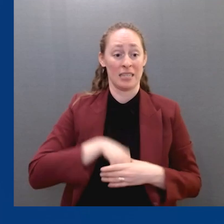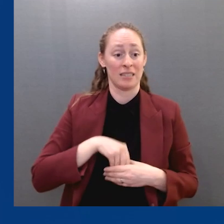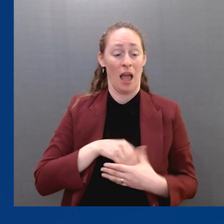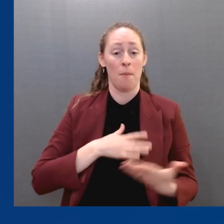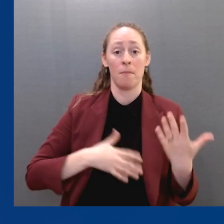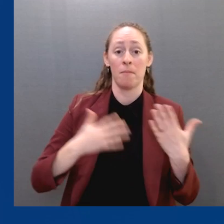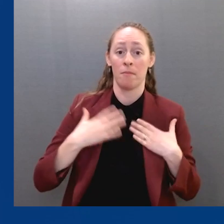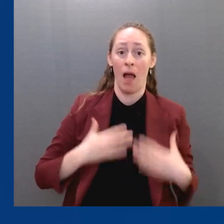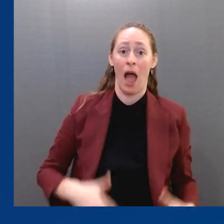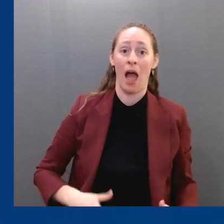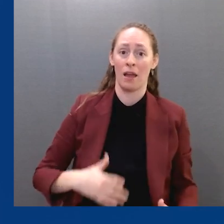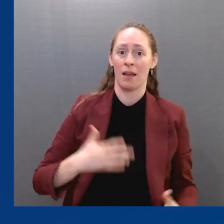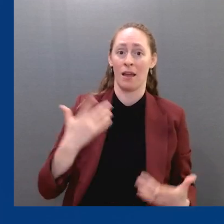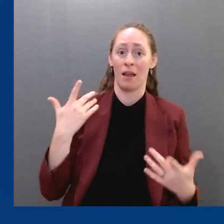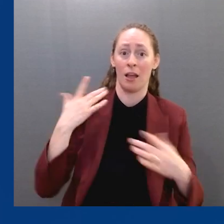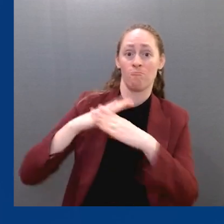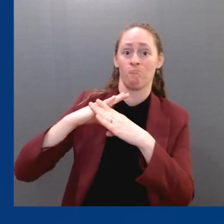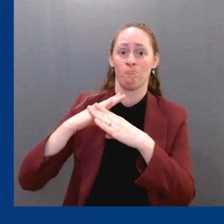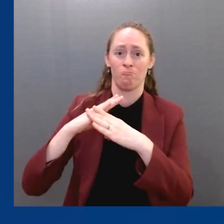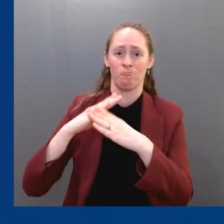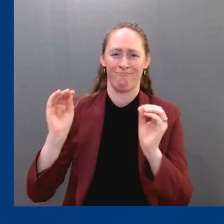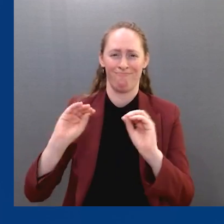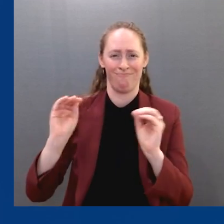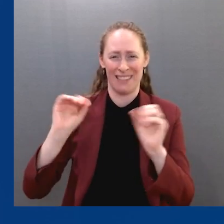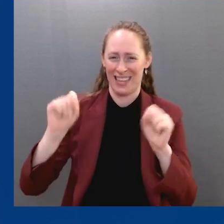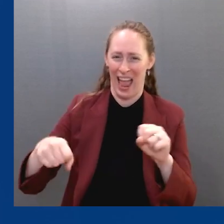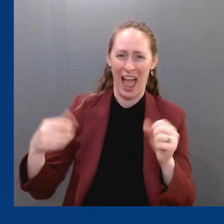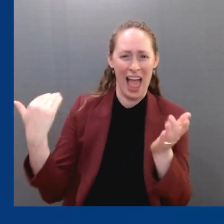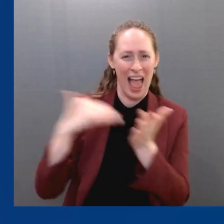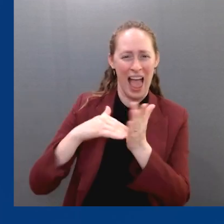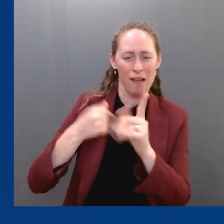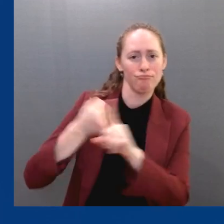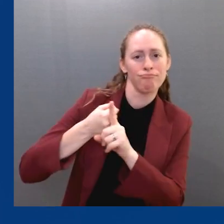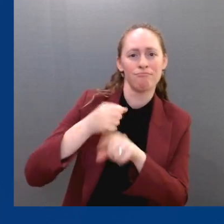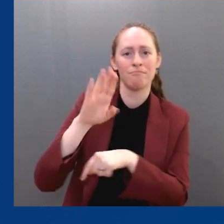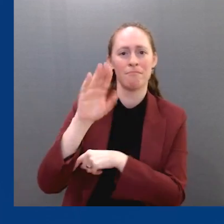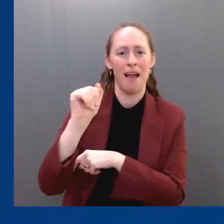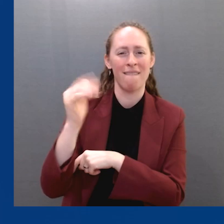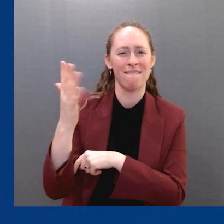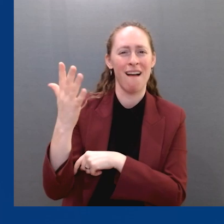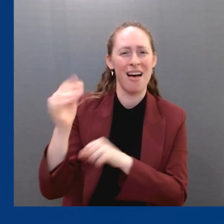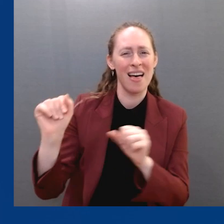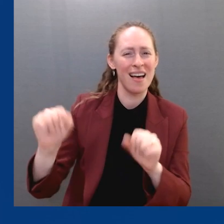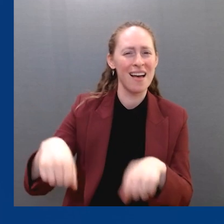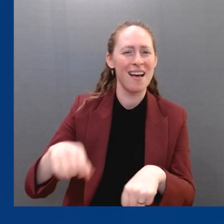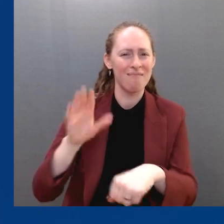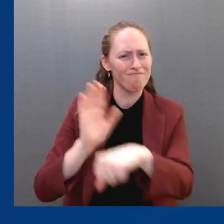But let me open up to Tony, if you want to start us off and then maybe Rochelle on how to think about reinfections,